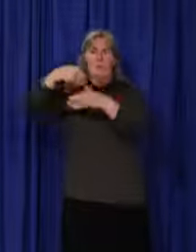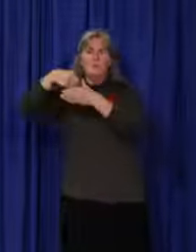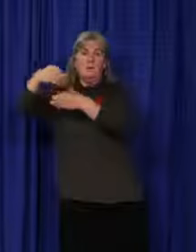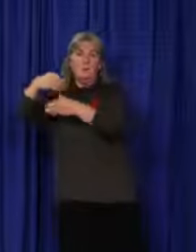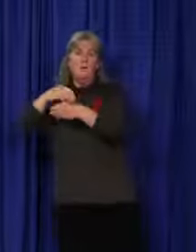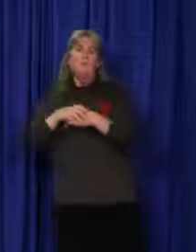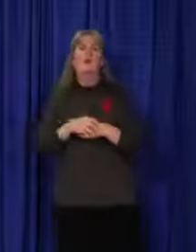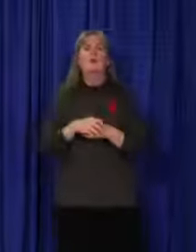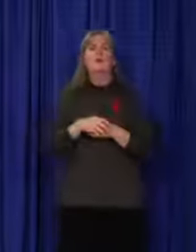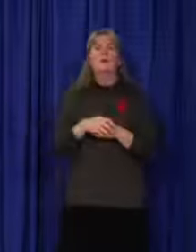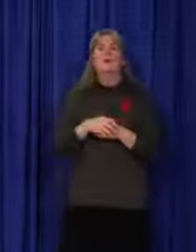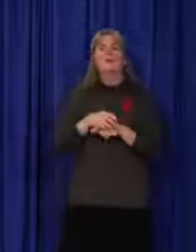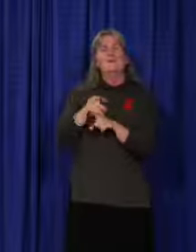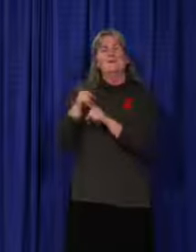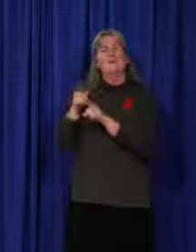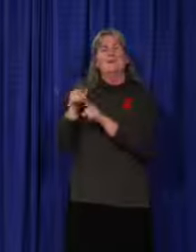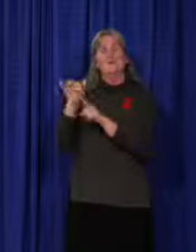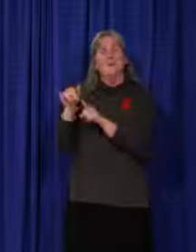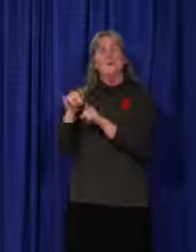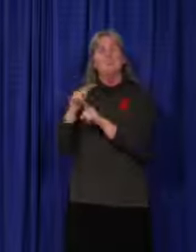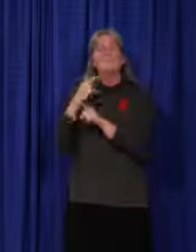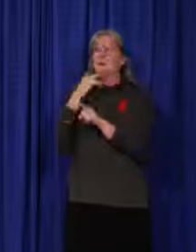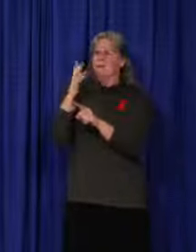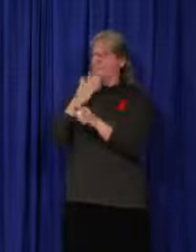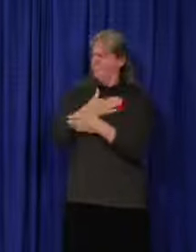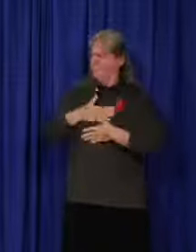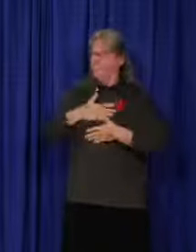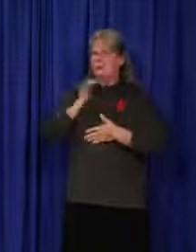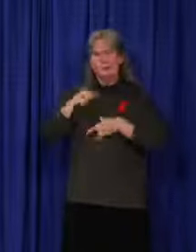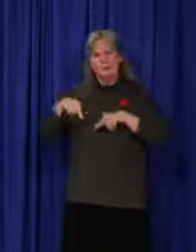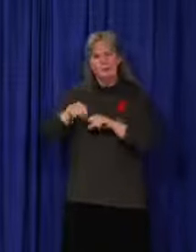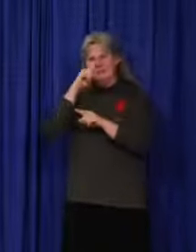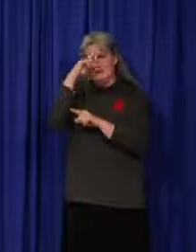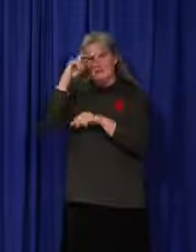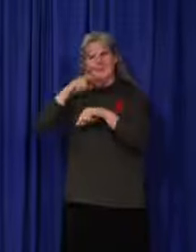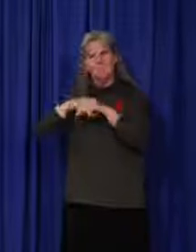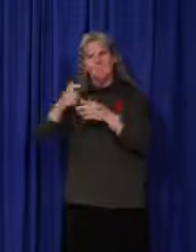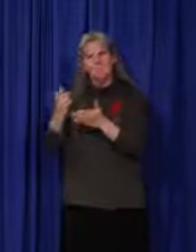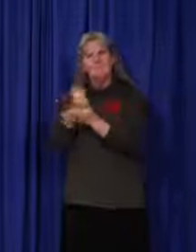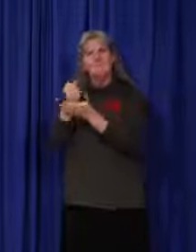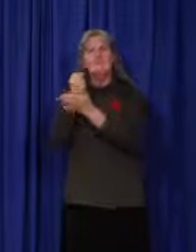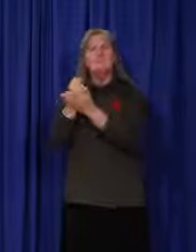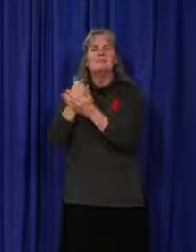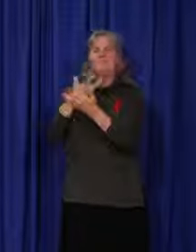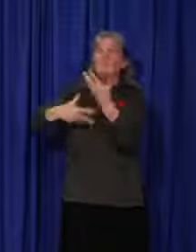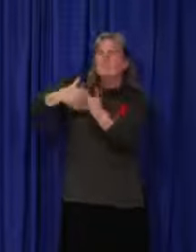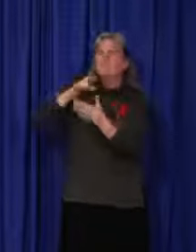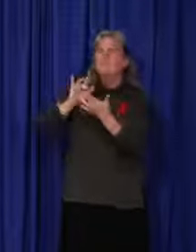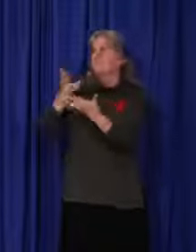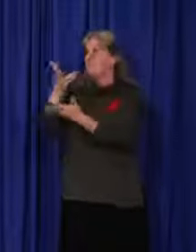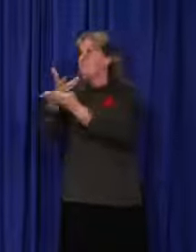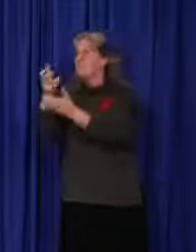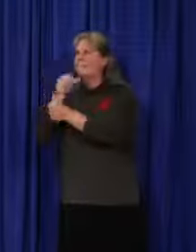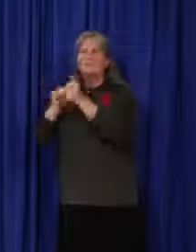I want to thank those who have contacted the enforcement team and encourage people to continue to do so.